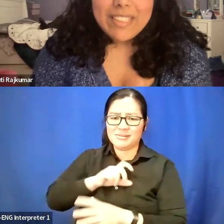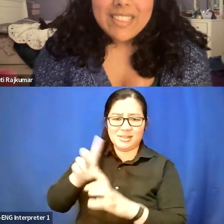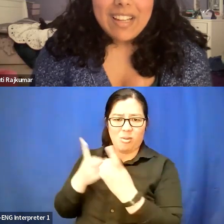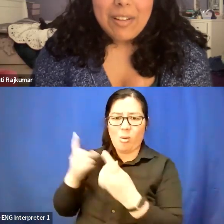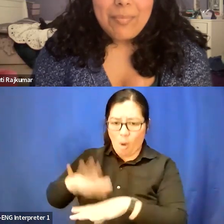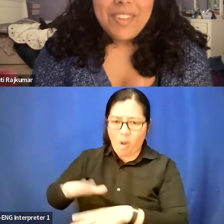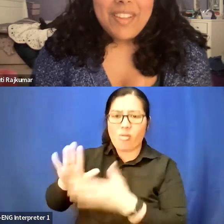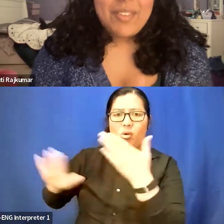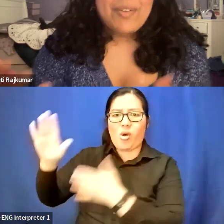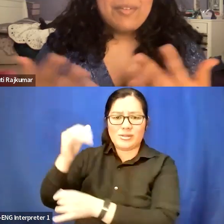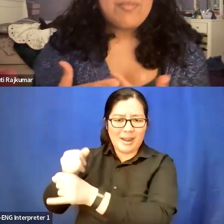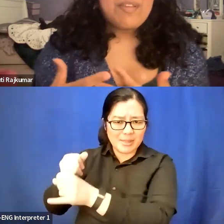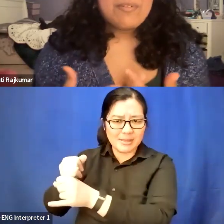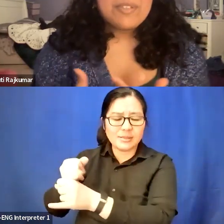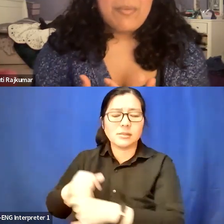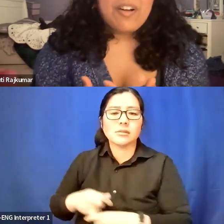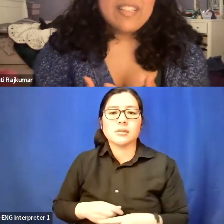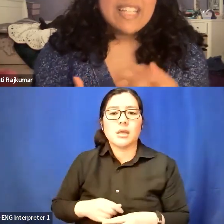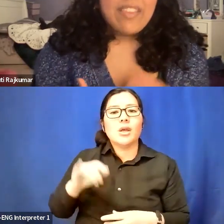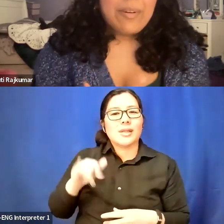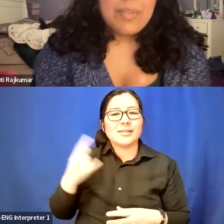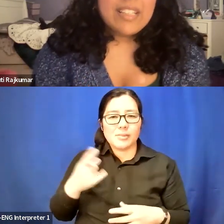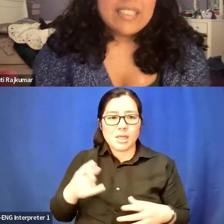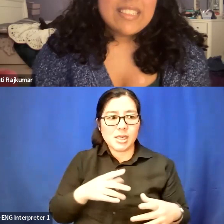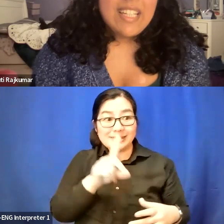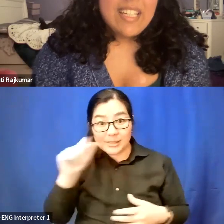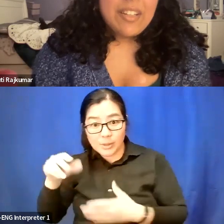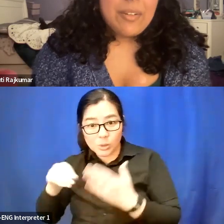So that was something that we were trying to work on together because, you know,